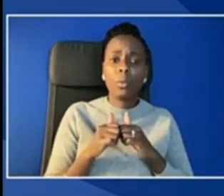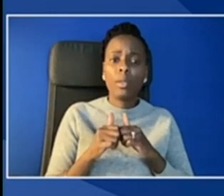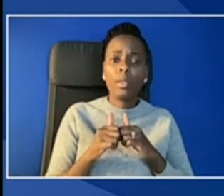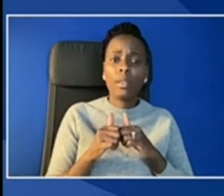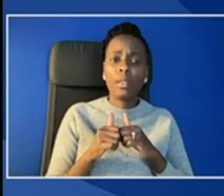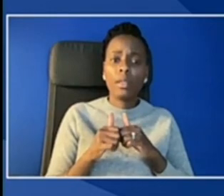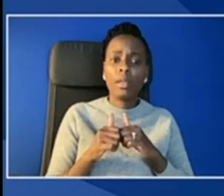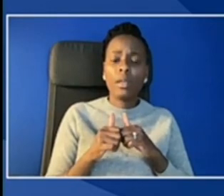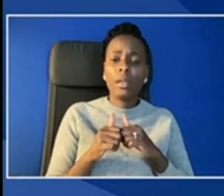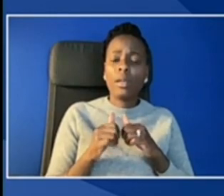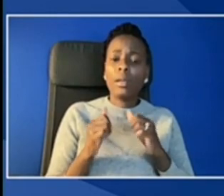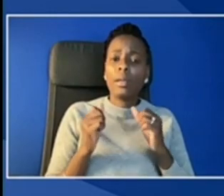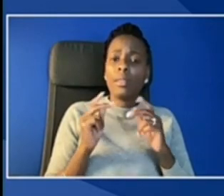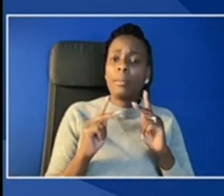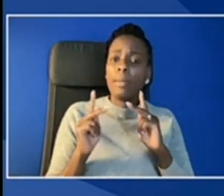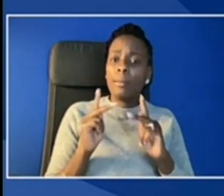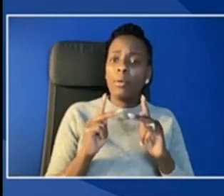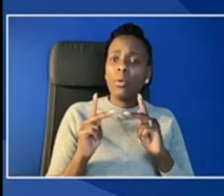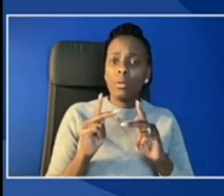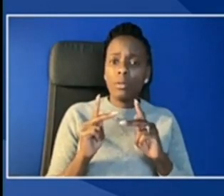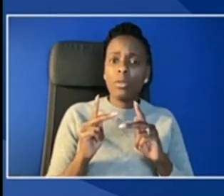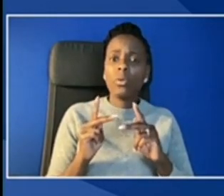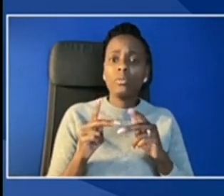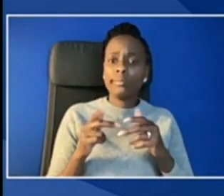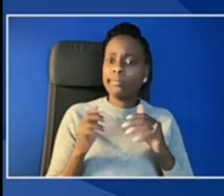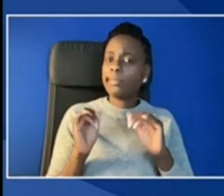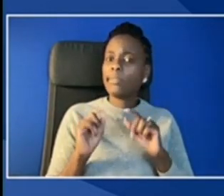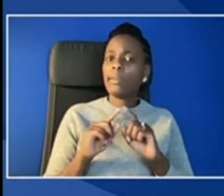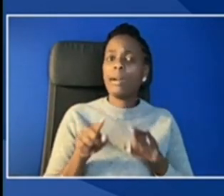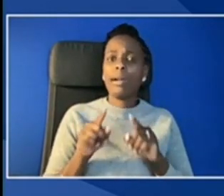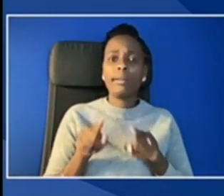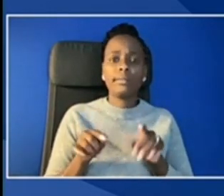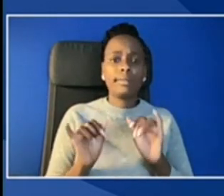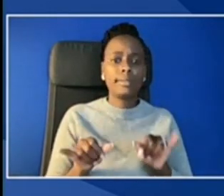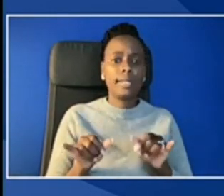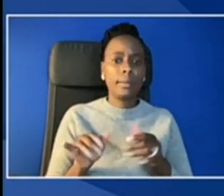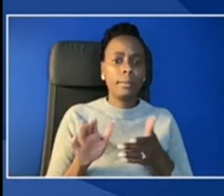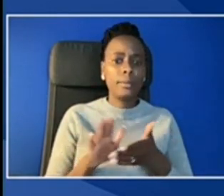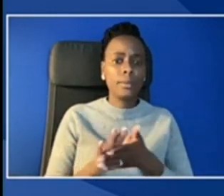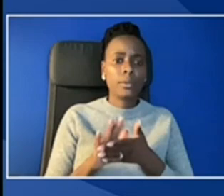with, others who have gone to the Chicago School and who have also applied, it would